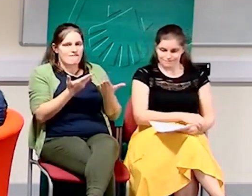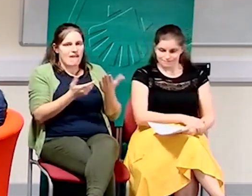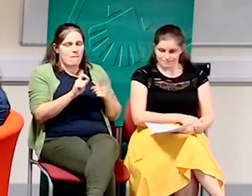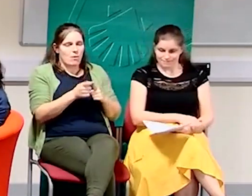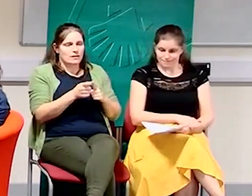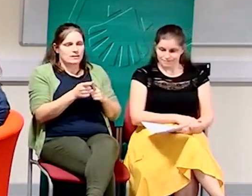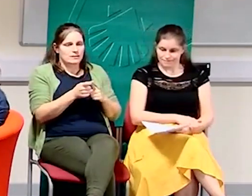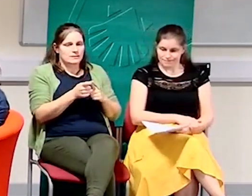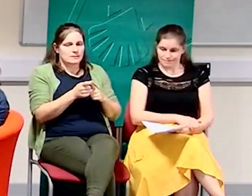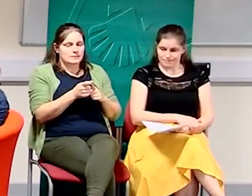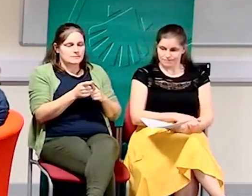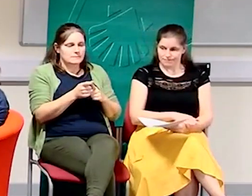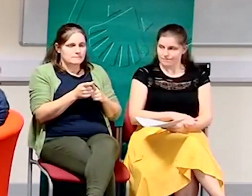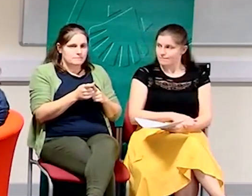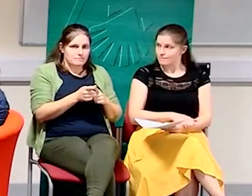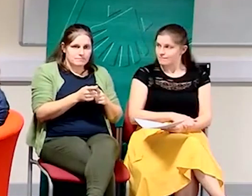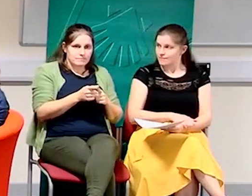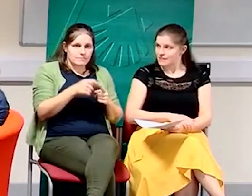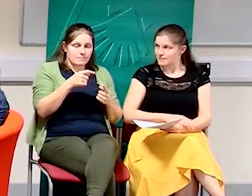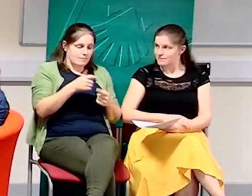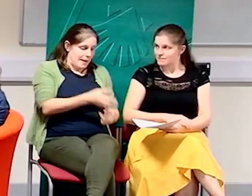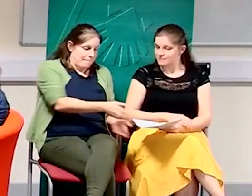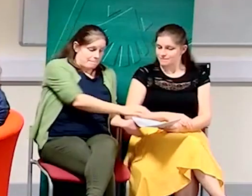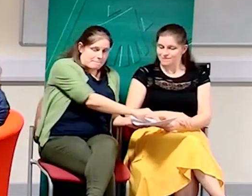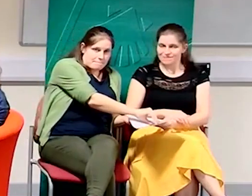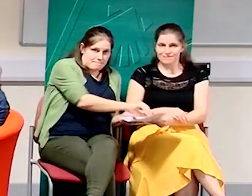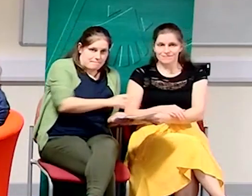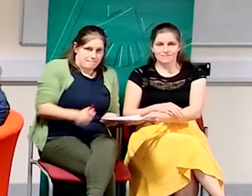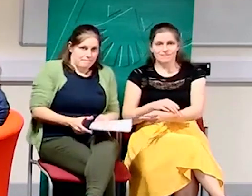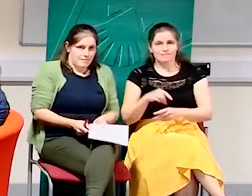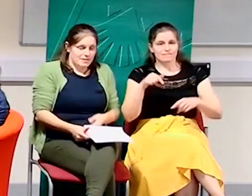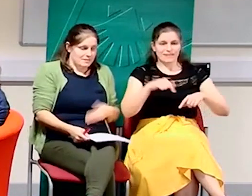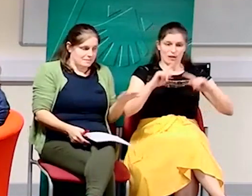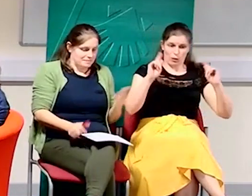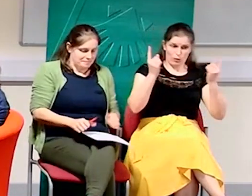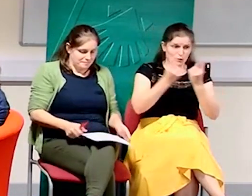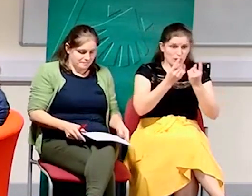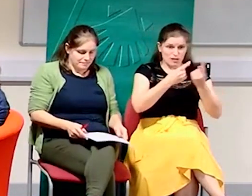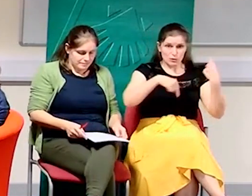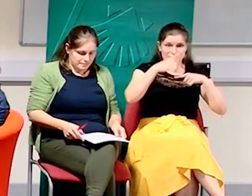what else can we do as universities what else can we do to break down barriers to make a more